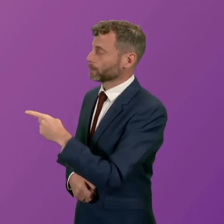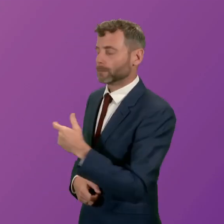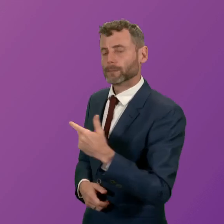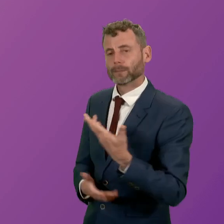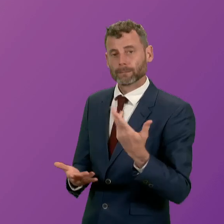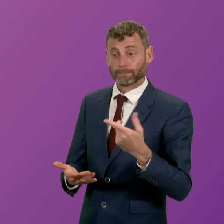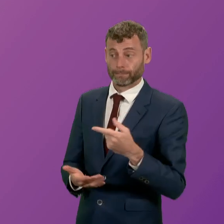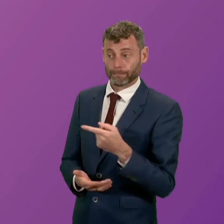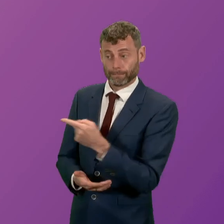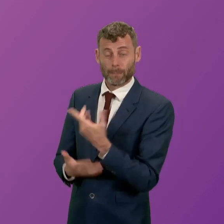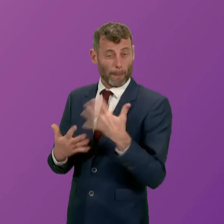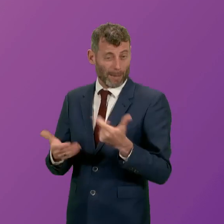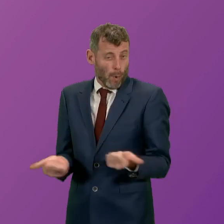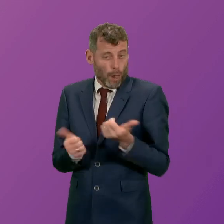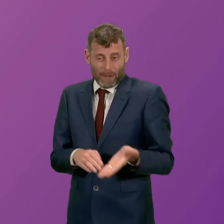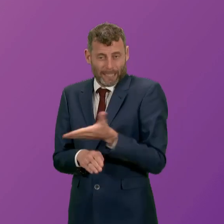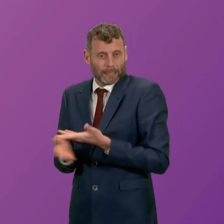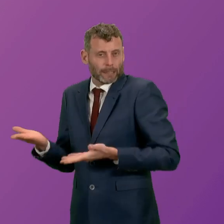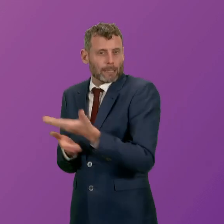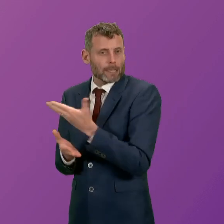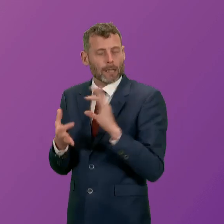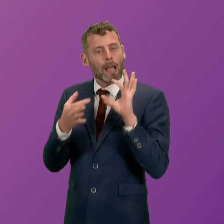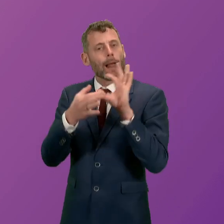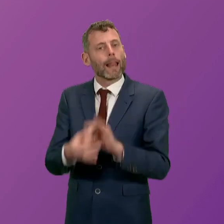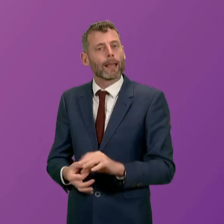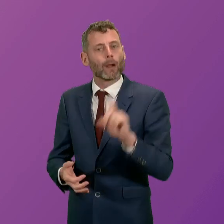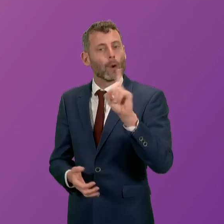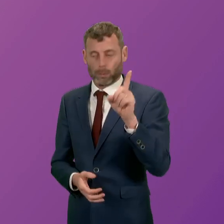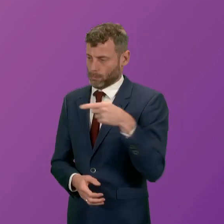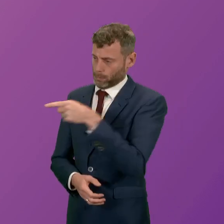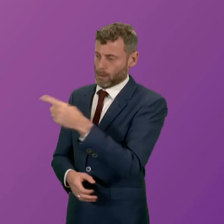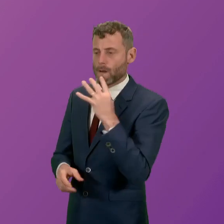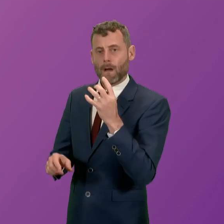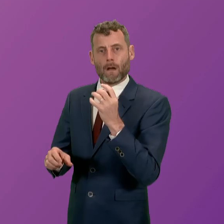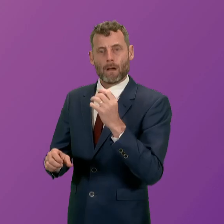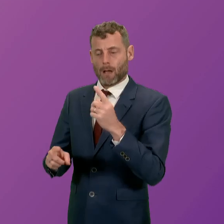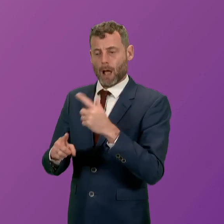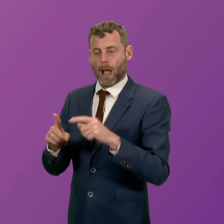As we have already heard, the proposals by the Edinburgh integration joint board